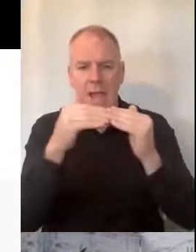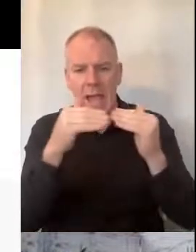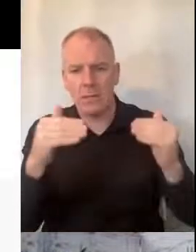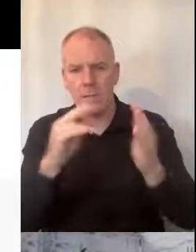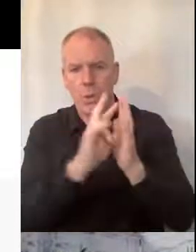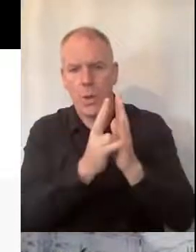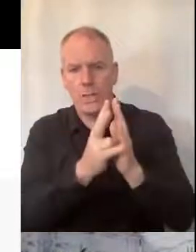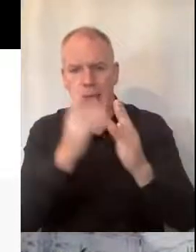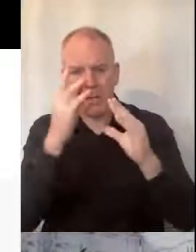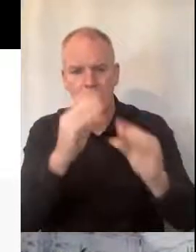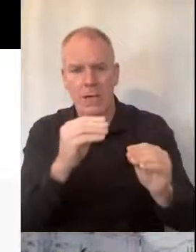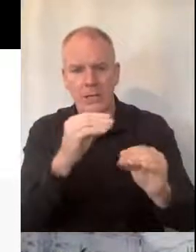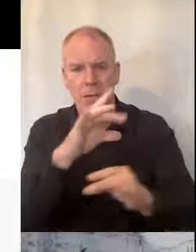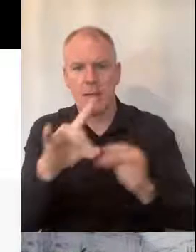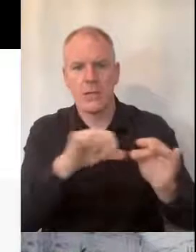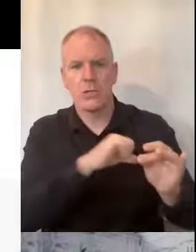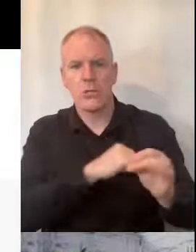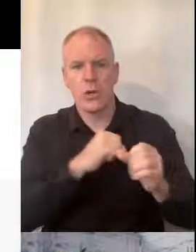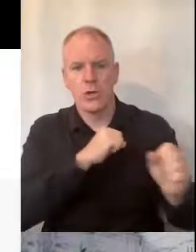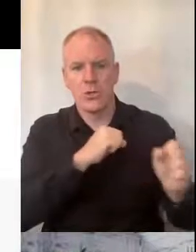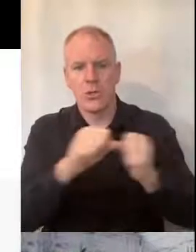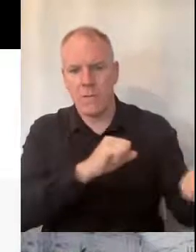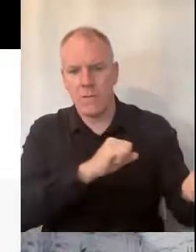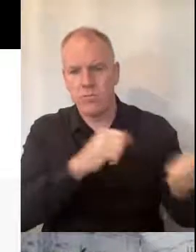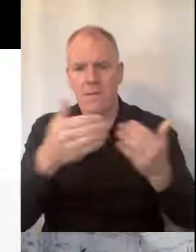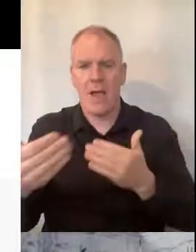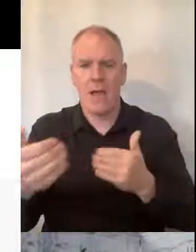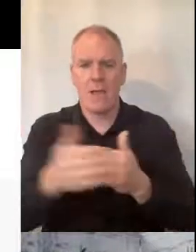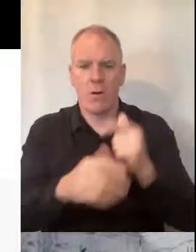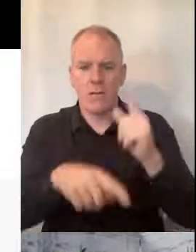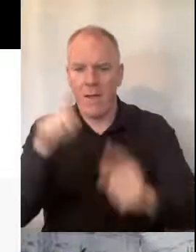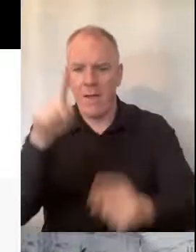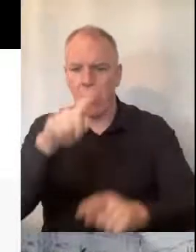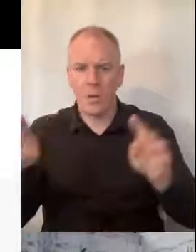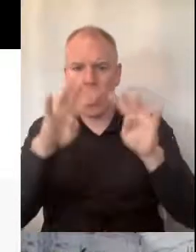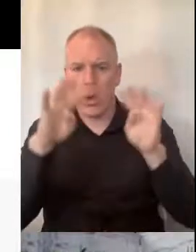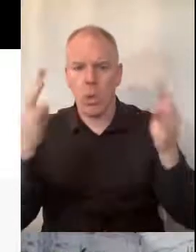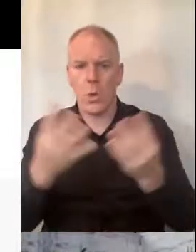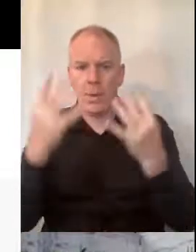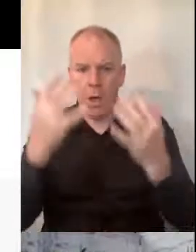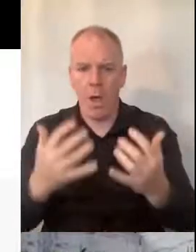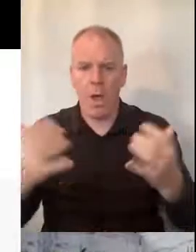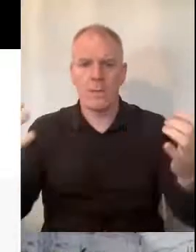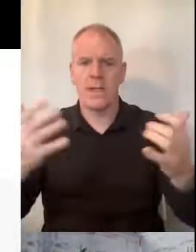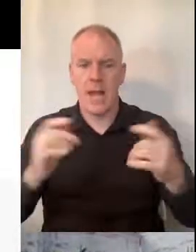education to ensure that it serves a diverse and global audience and empowers and nurtures global citizens